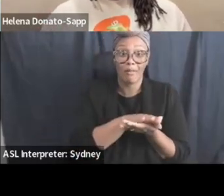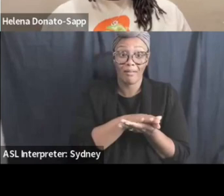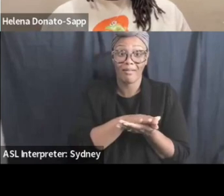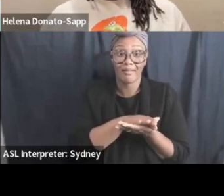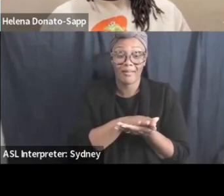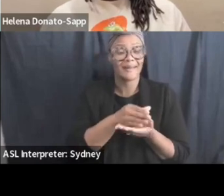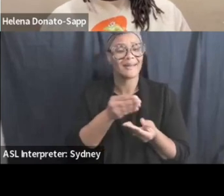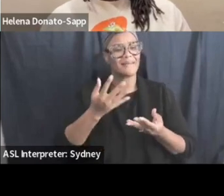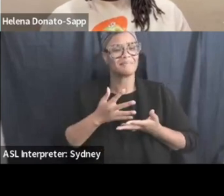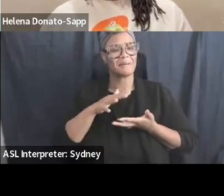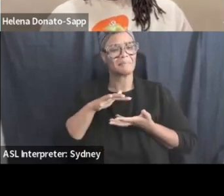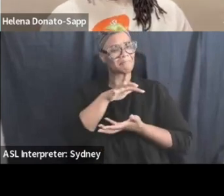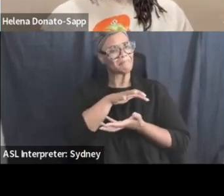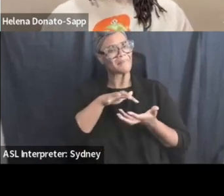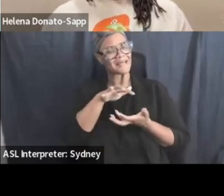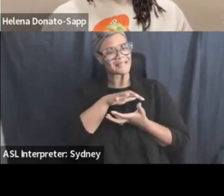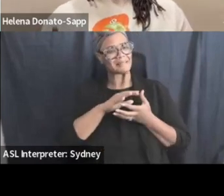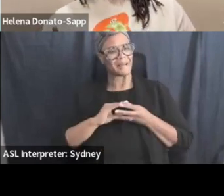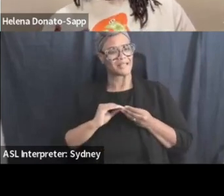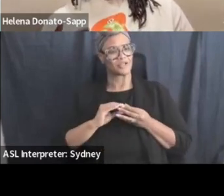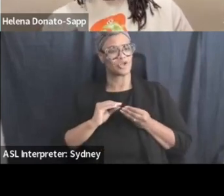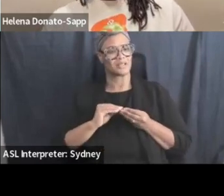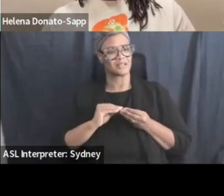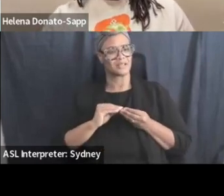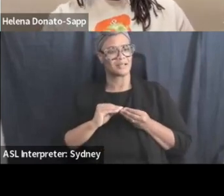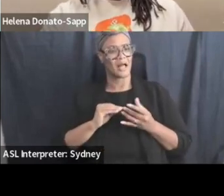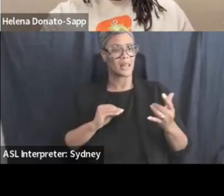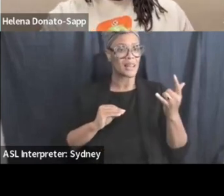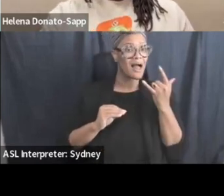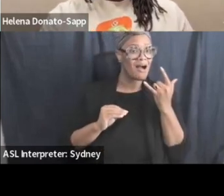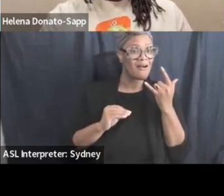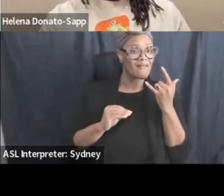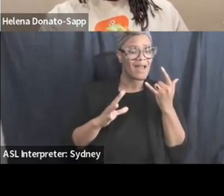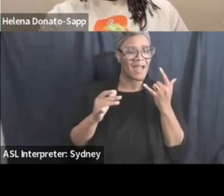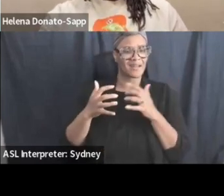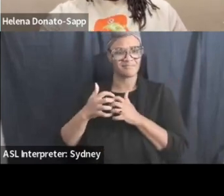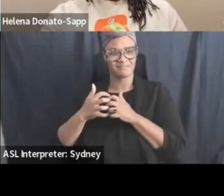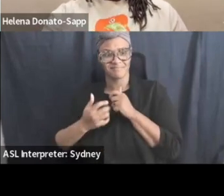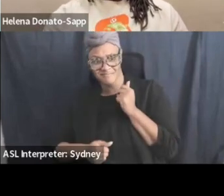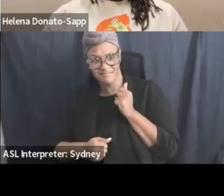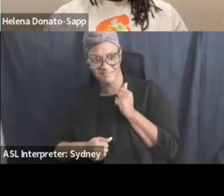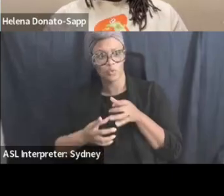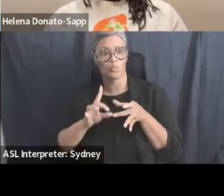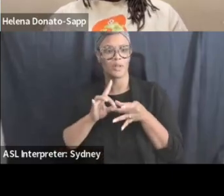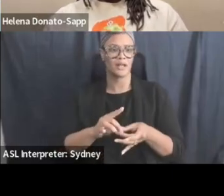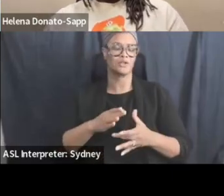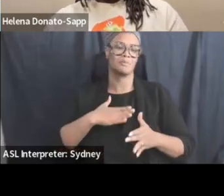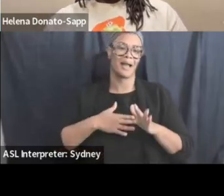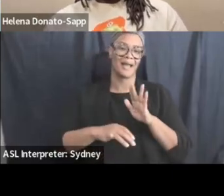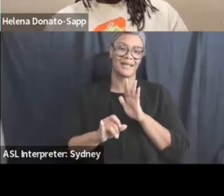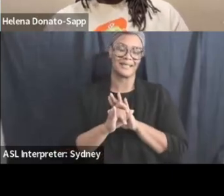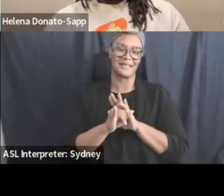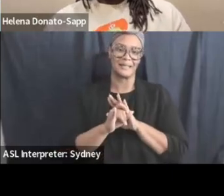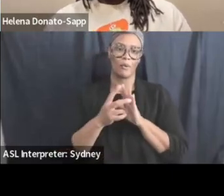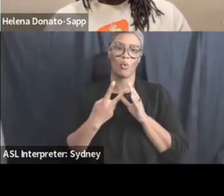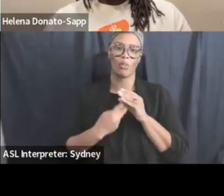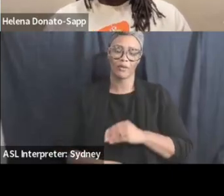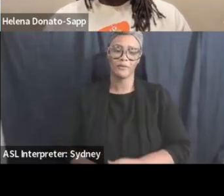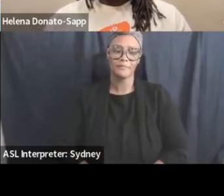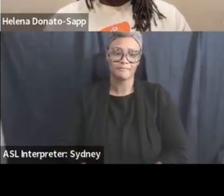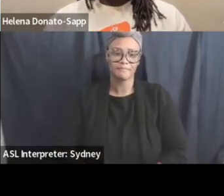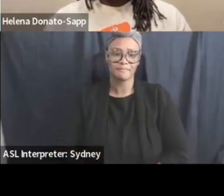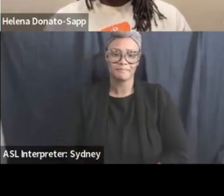of love and unkindness when it comes to my identities. Thank you. Thank you, Helena Tanette.